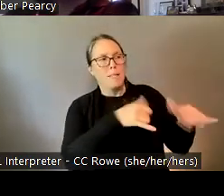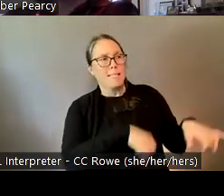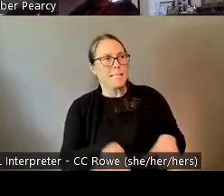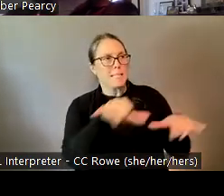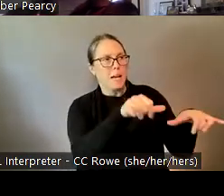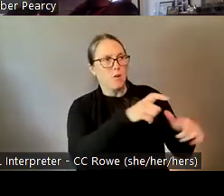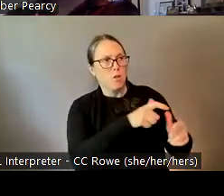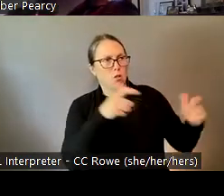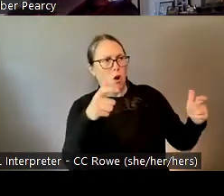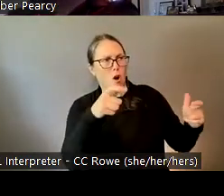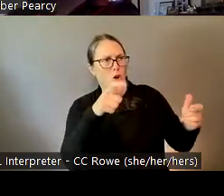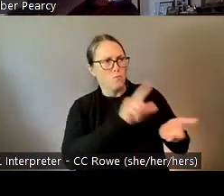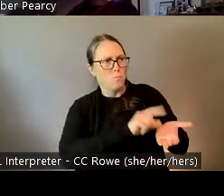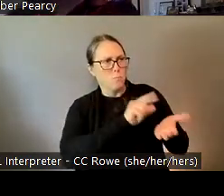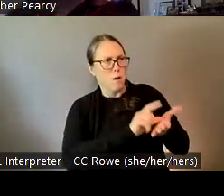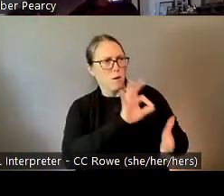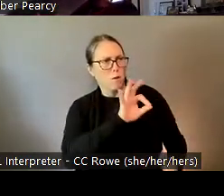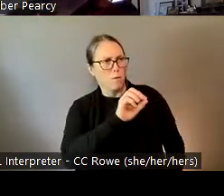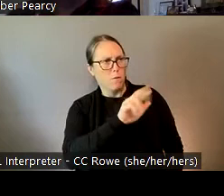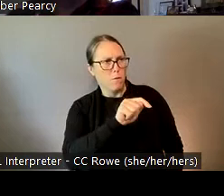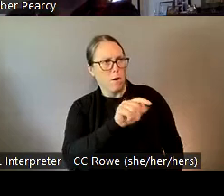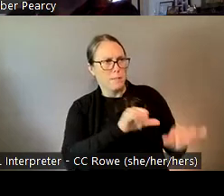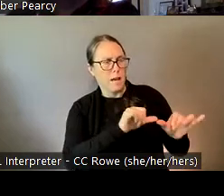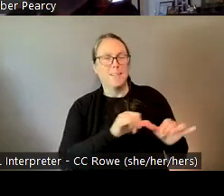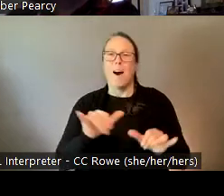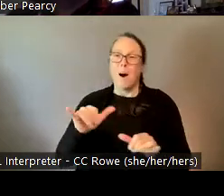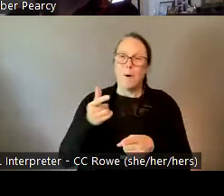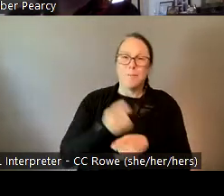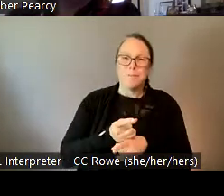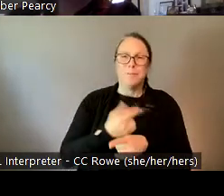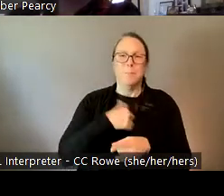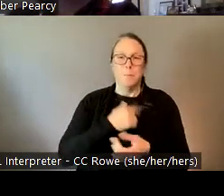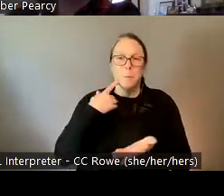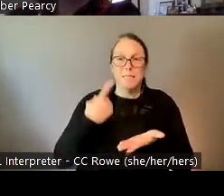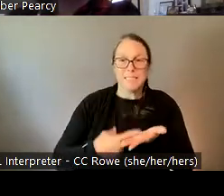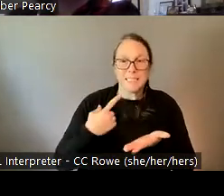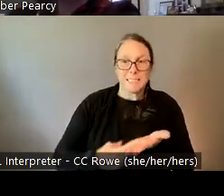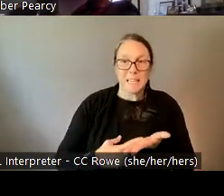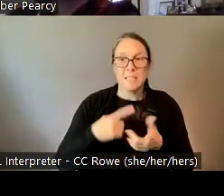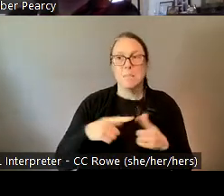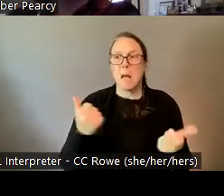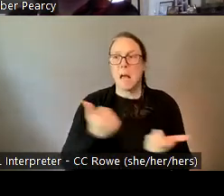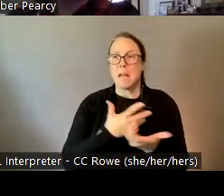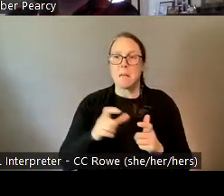Oh yes. We will touch on it later, but it's anything greater than 18.